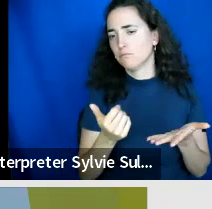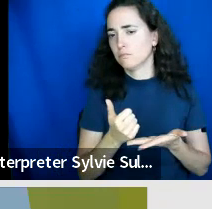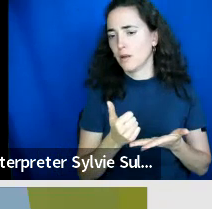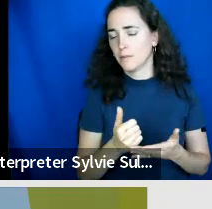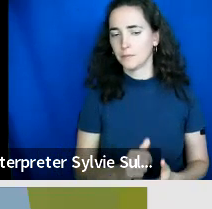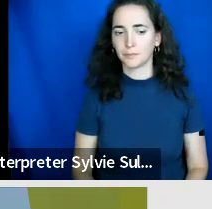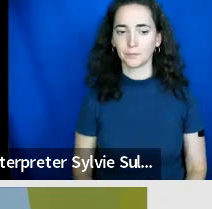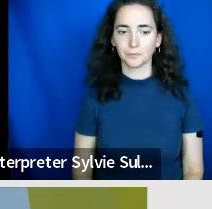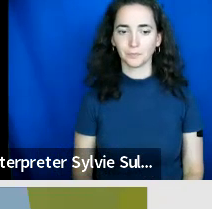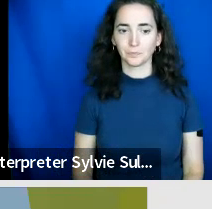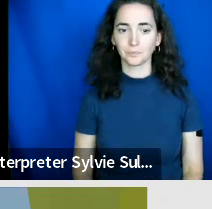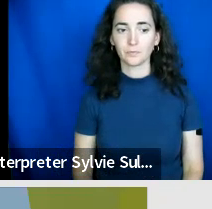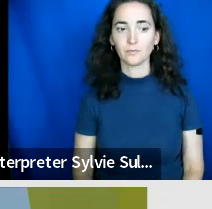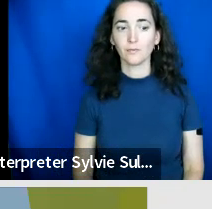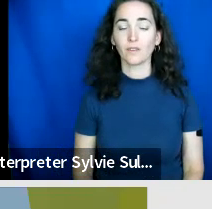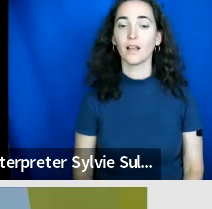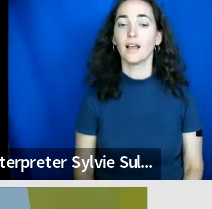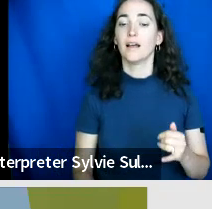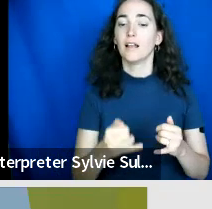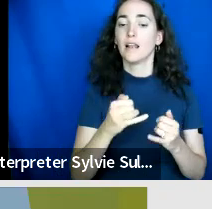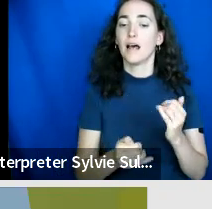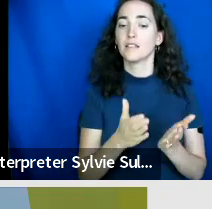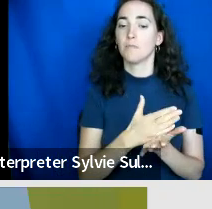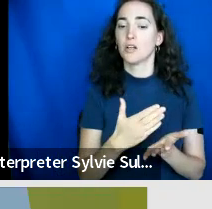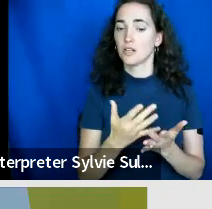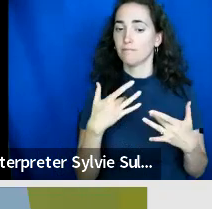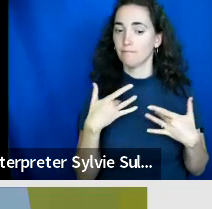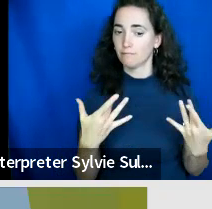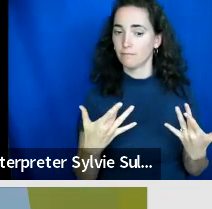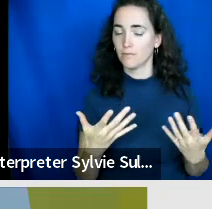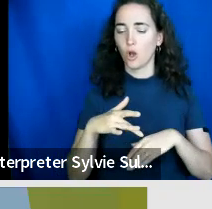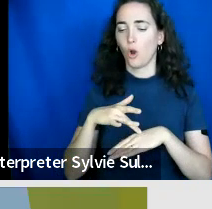And then the last budget update I'll give you guys is in relation to our early steps. program.